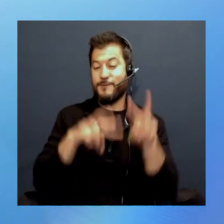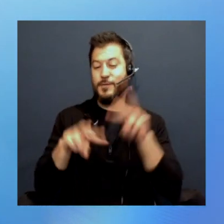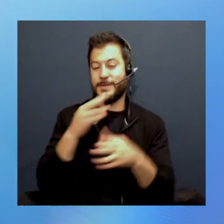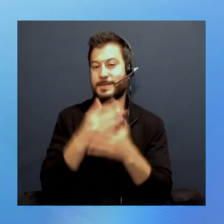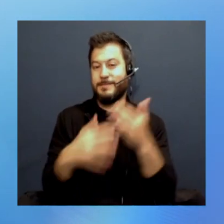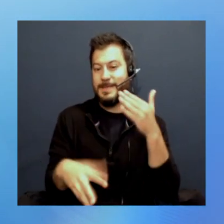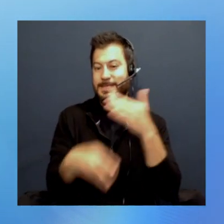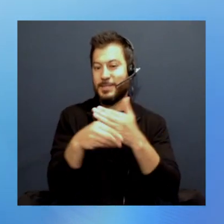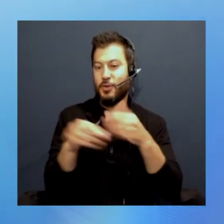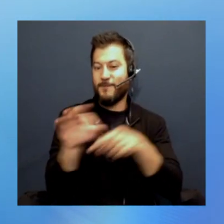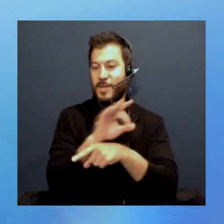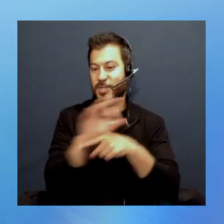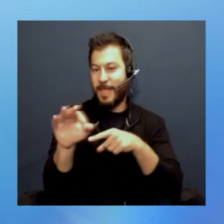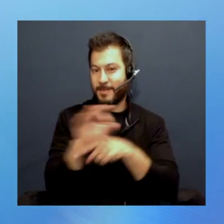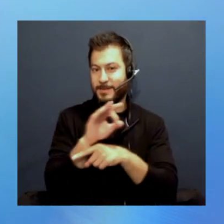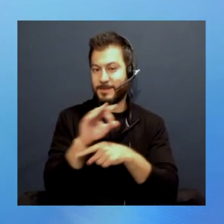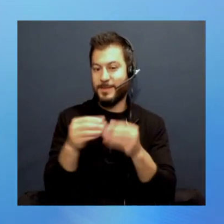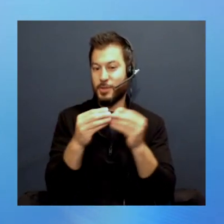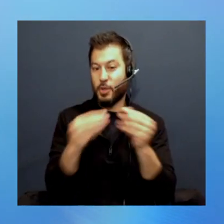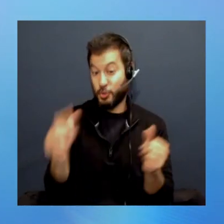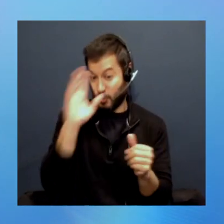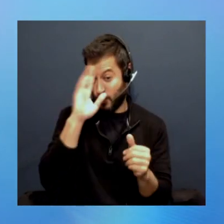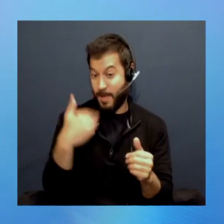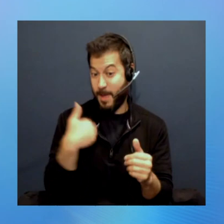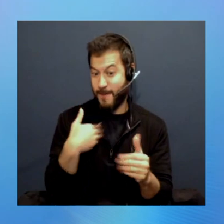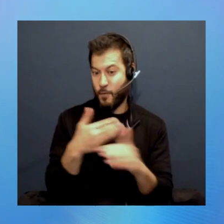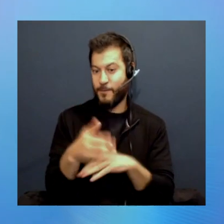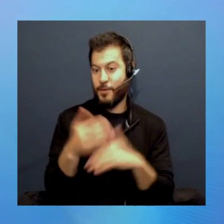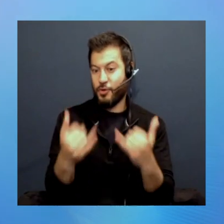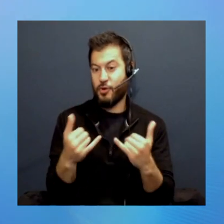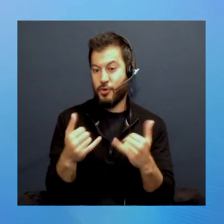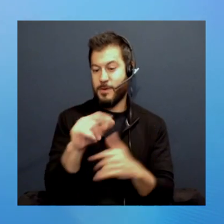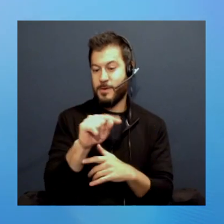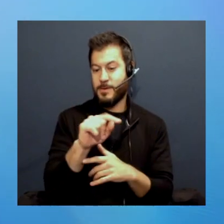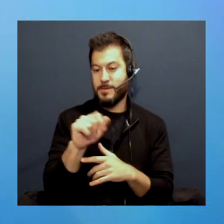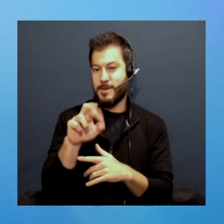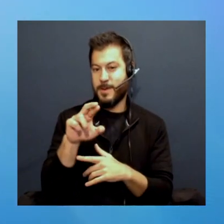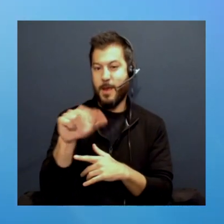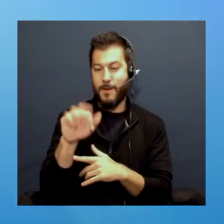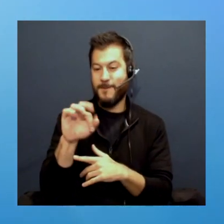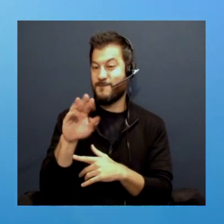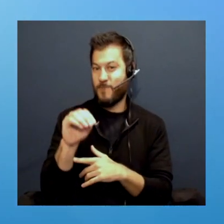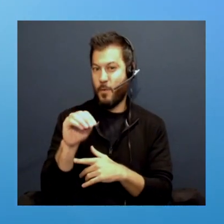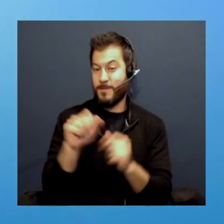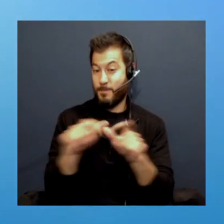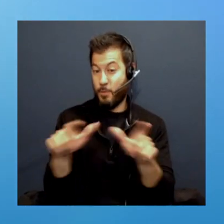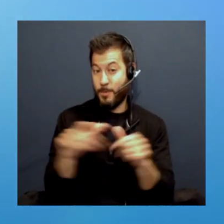can you share with our viewers some of the additional functionality this solution will have over the current Terraform deployment